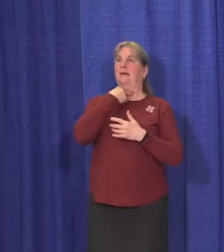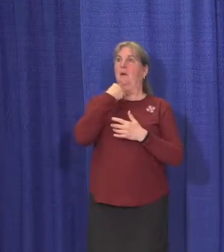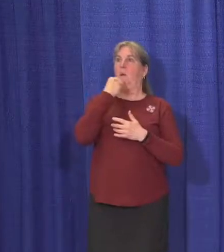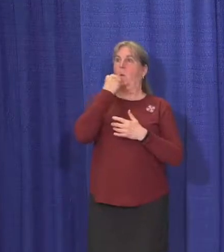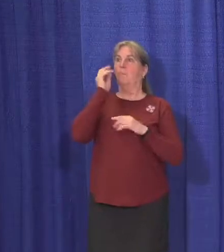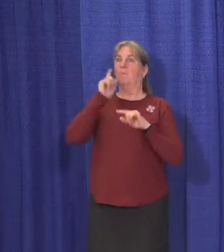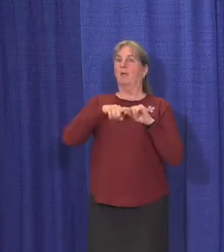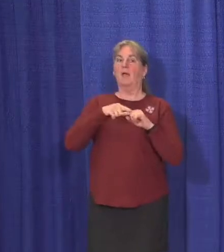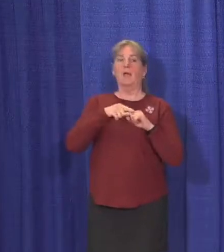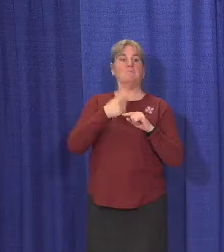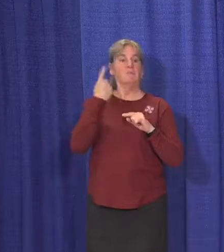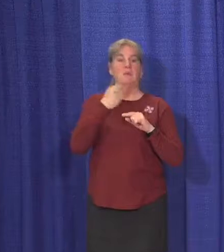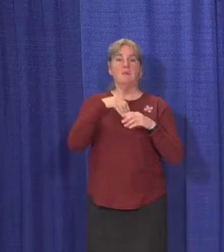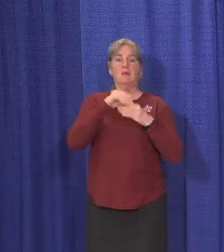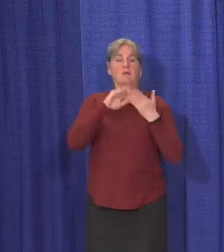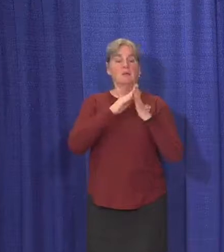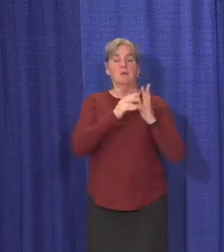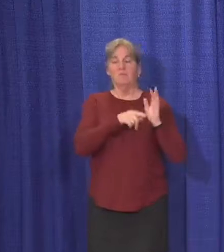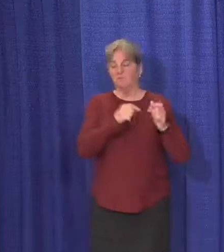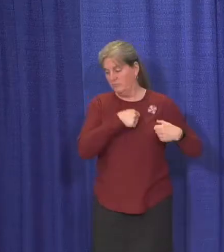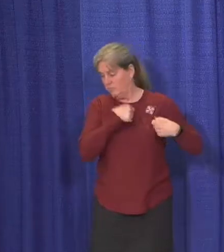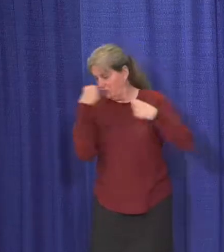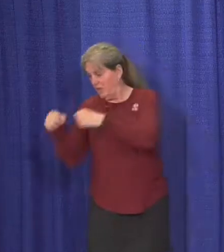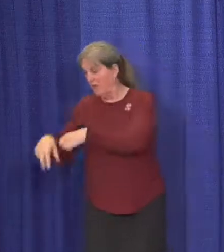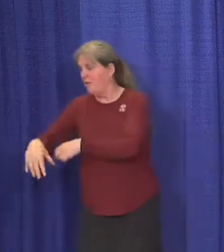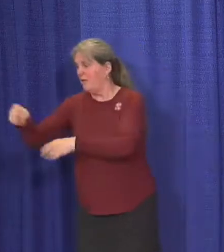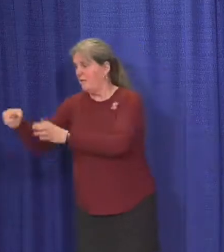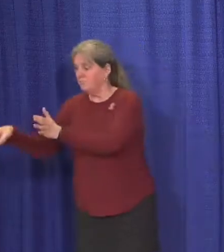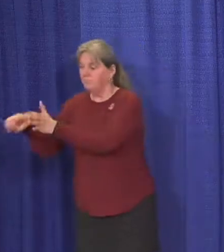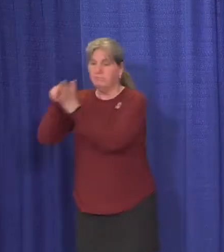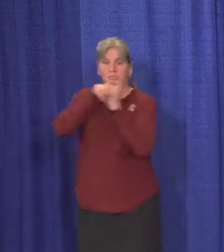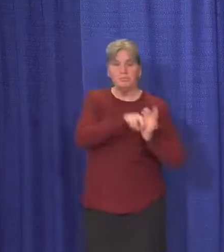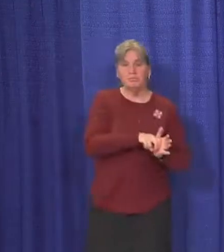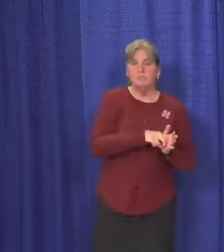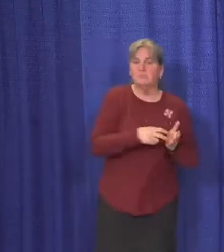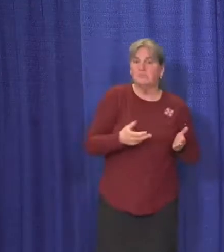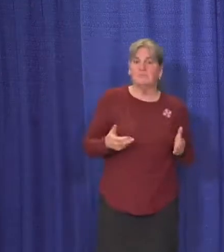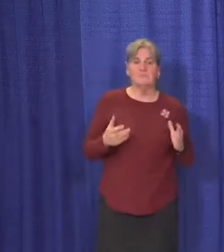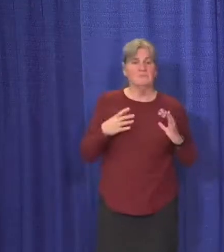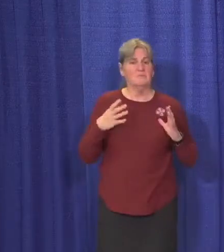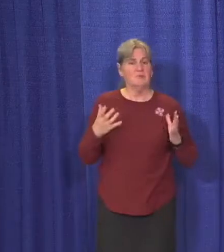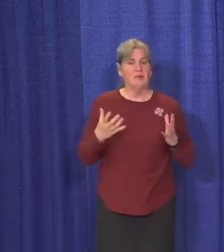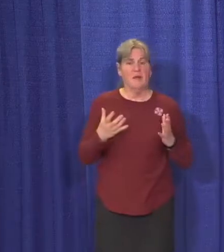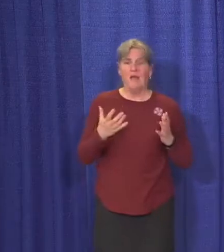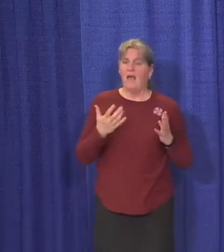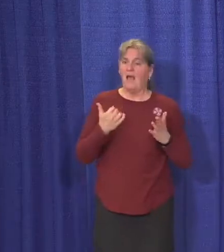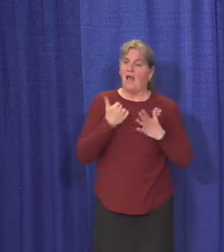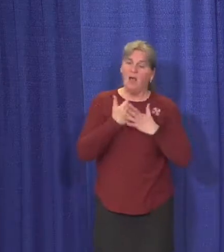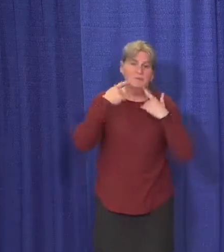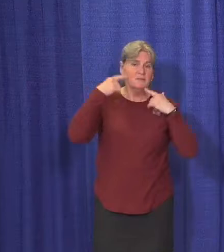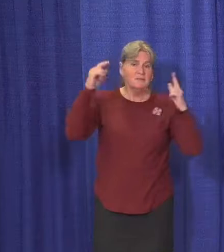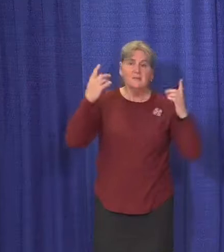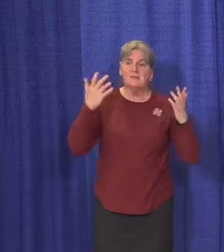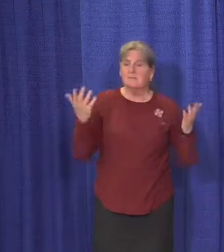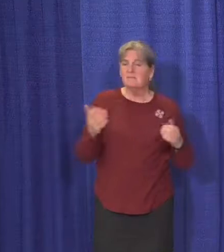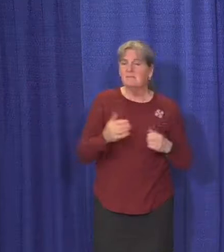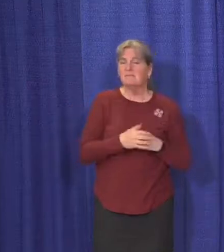picking people out or addressing individual questions or leaders,